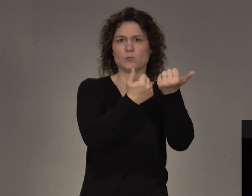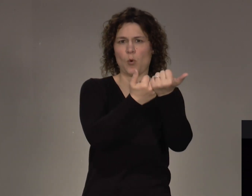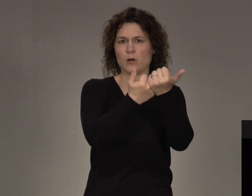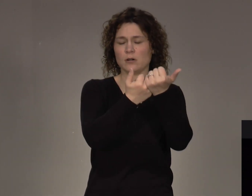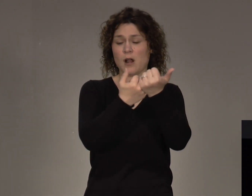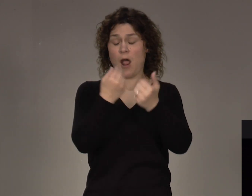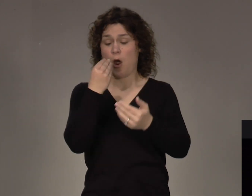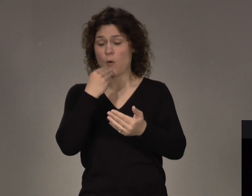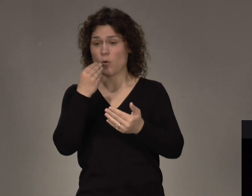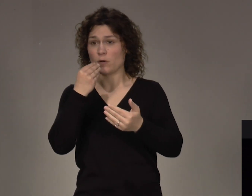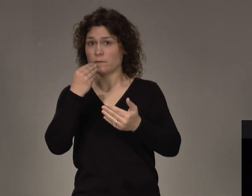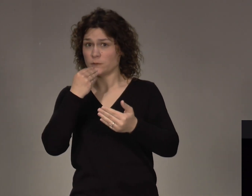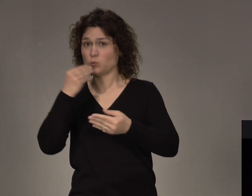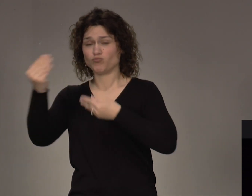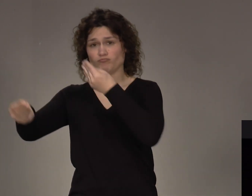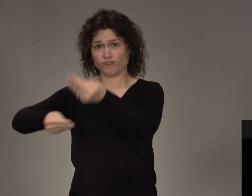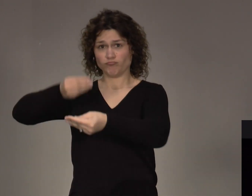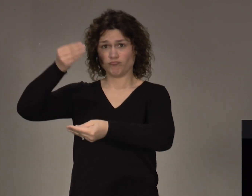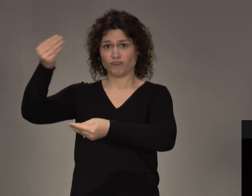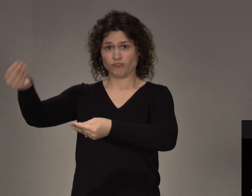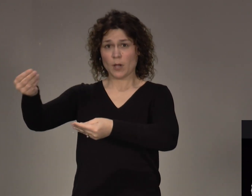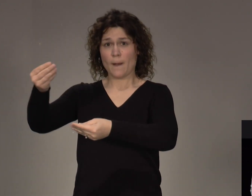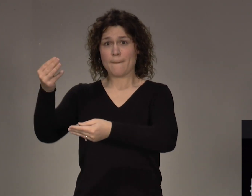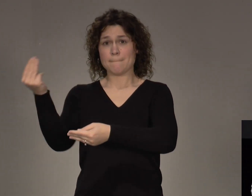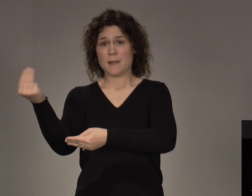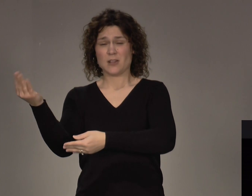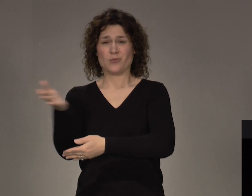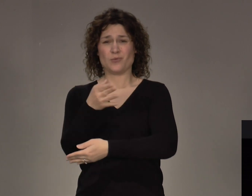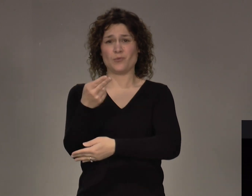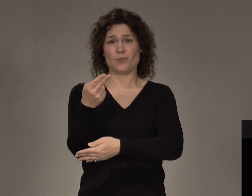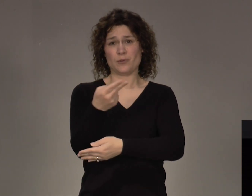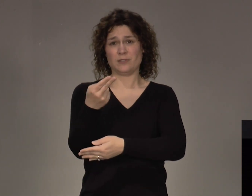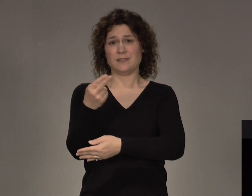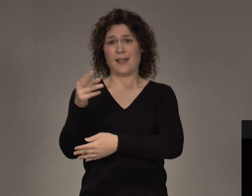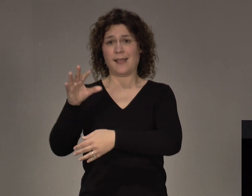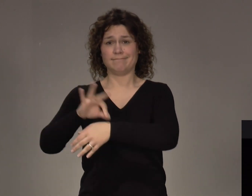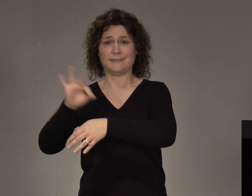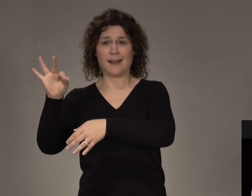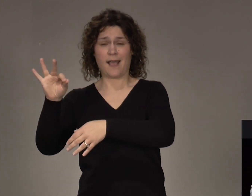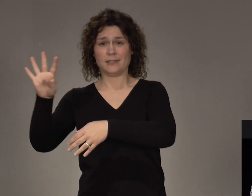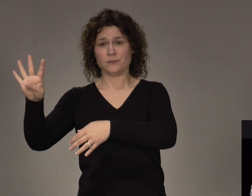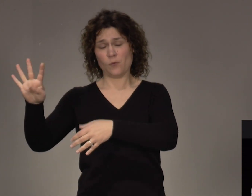through Thursday, 9:00 to 4:00p, by appointment. And we remain grateful for